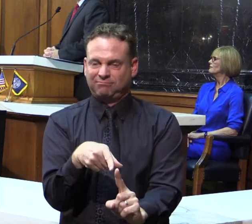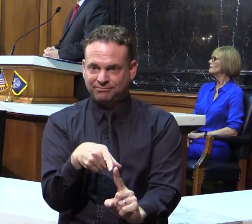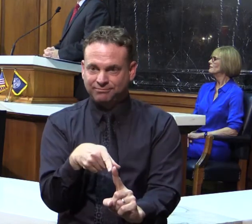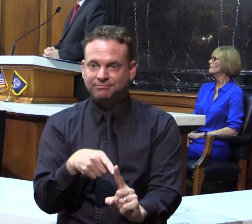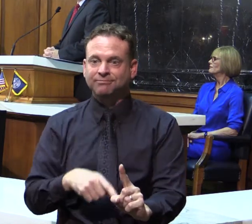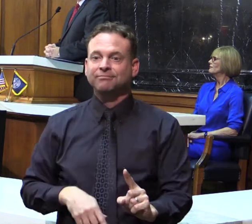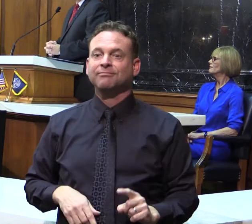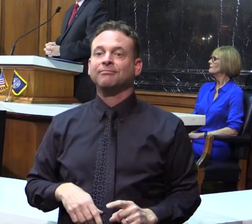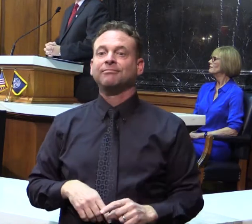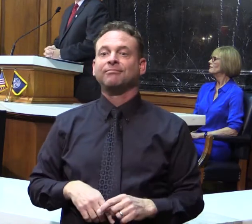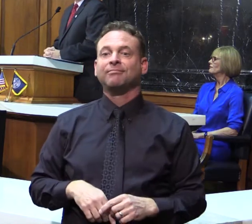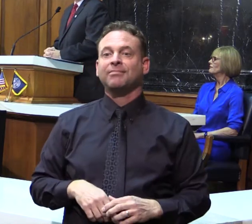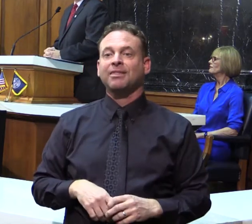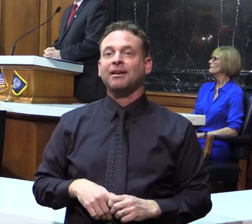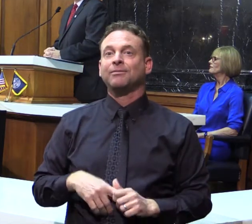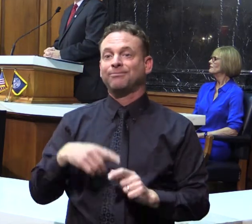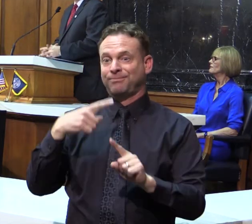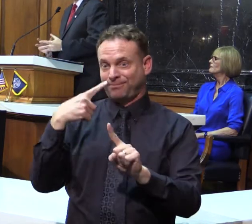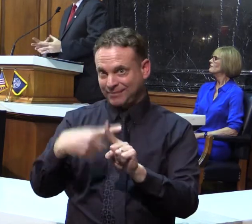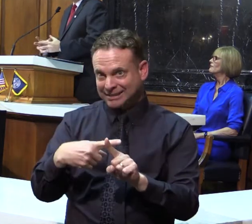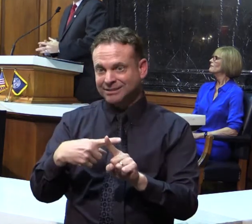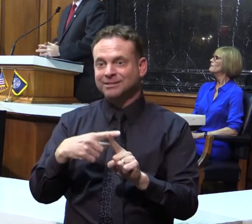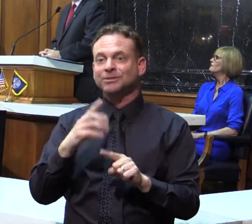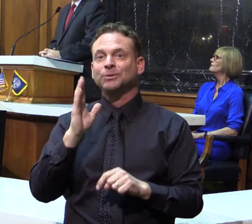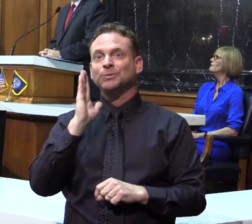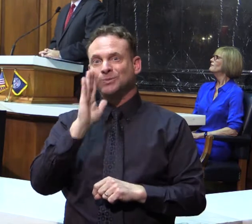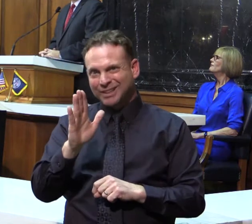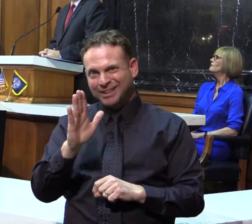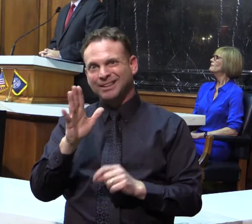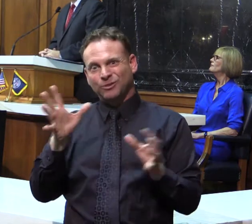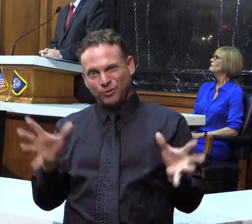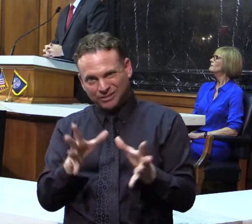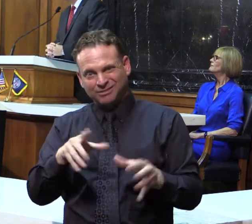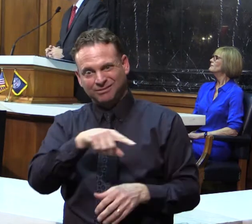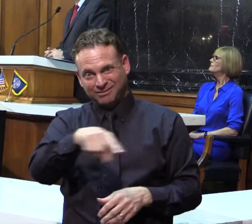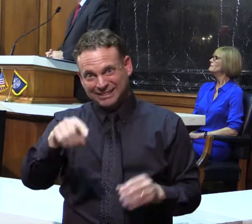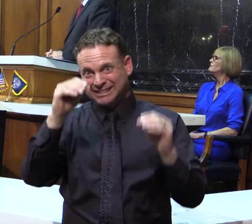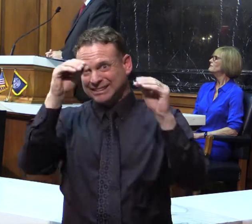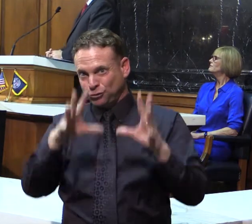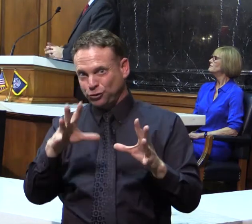America’s Graduates program – or JAG. Last month...